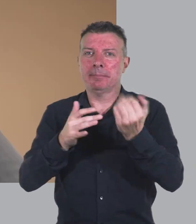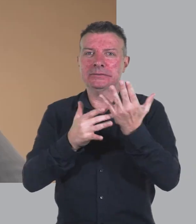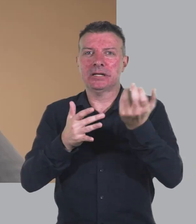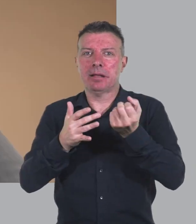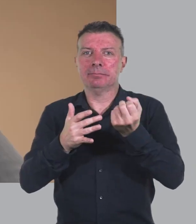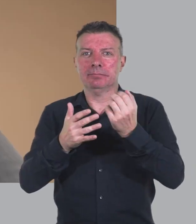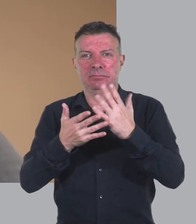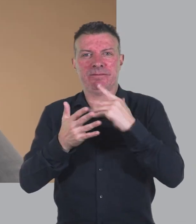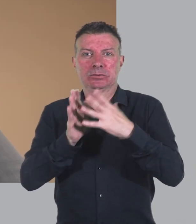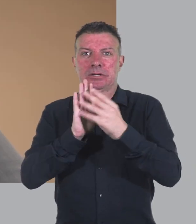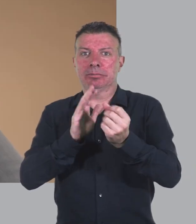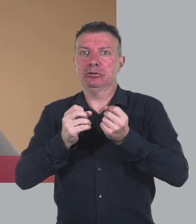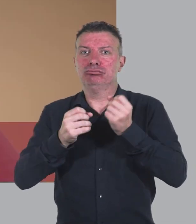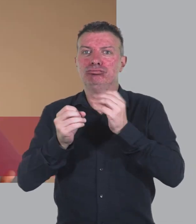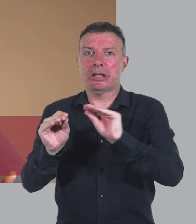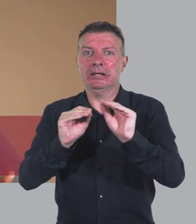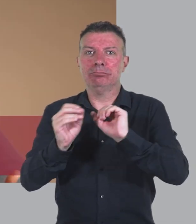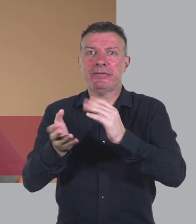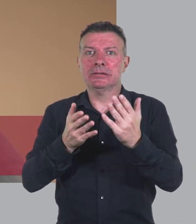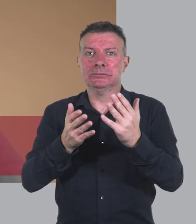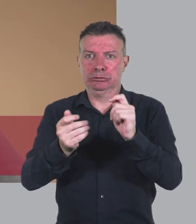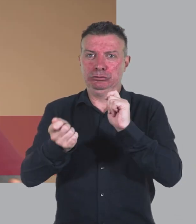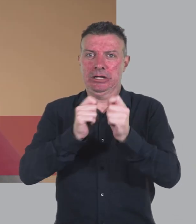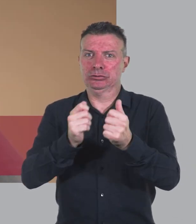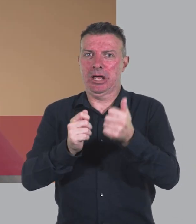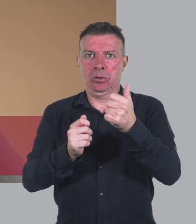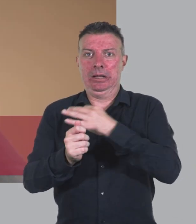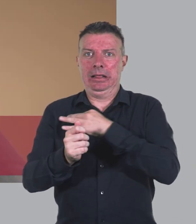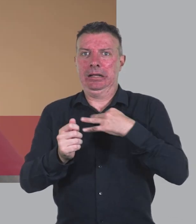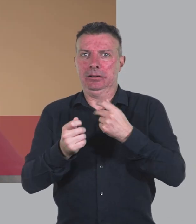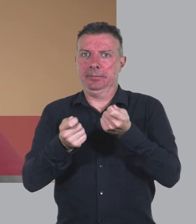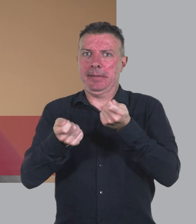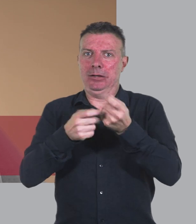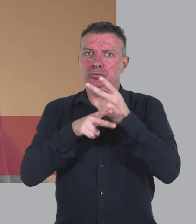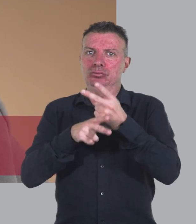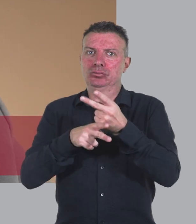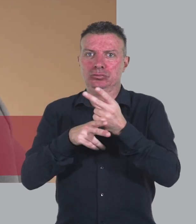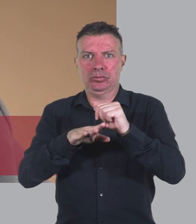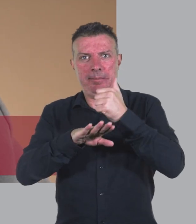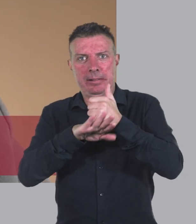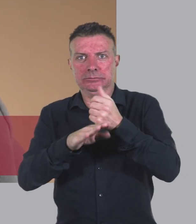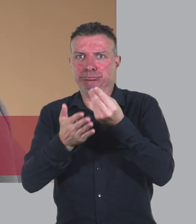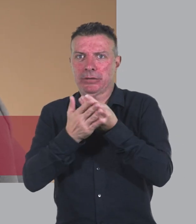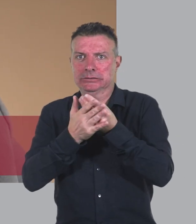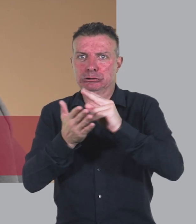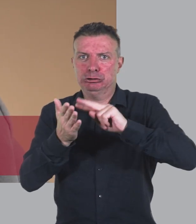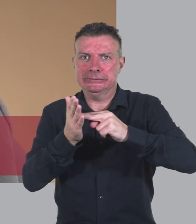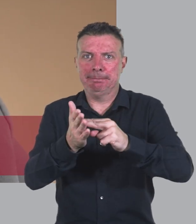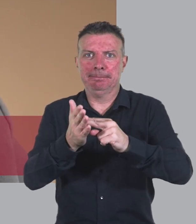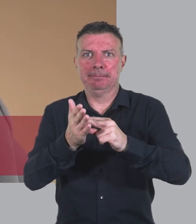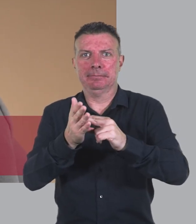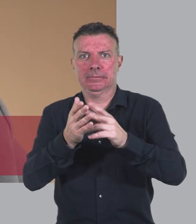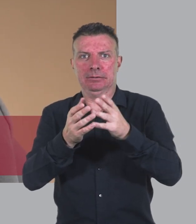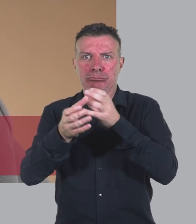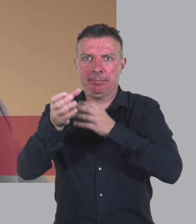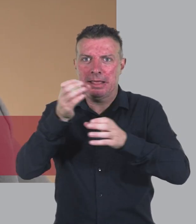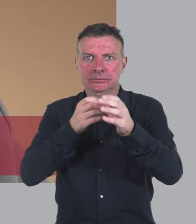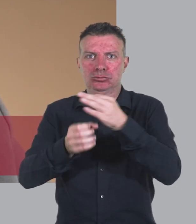for instance, training providers, changing the way clinics are managed, implementing new pricing schemes and replacing doctors with nurses